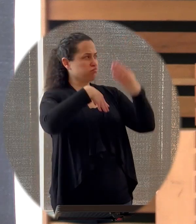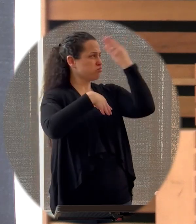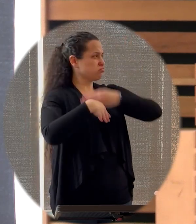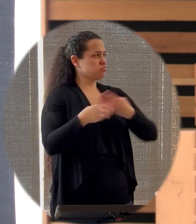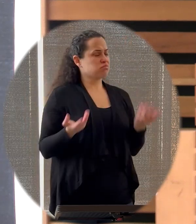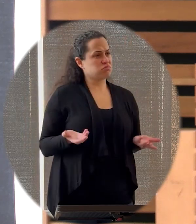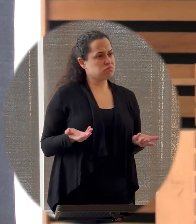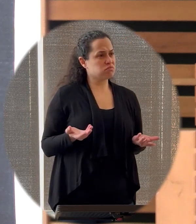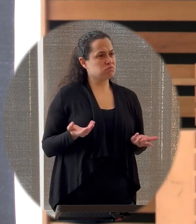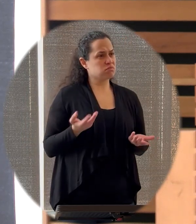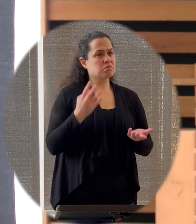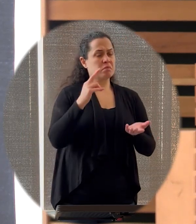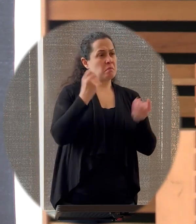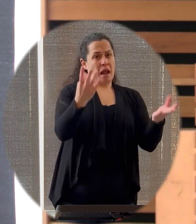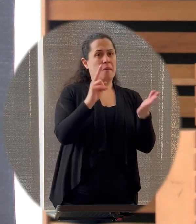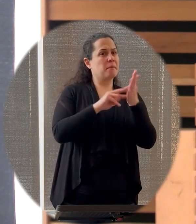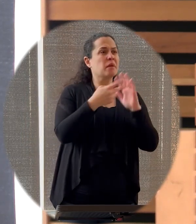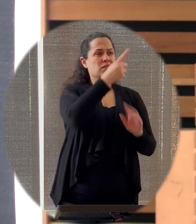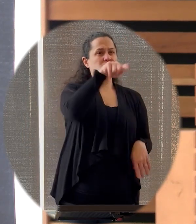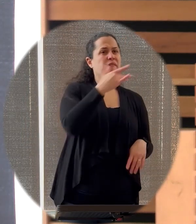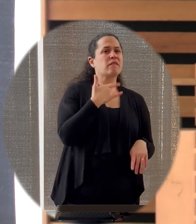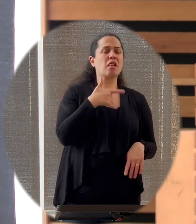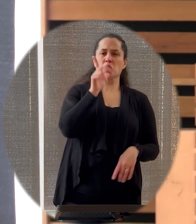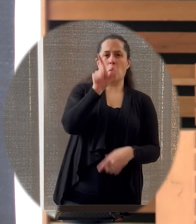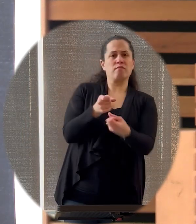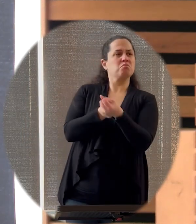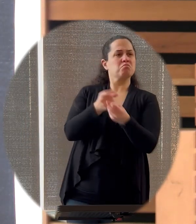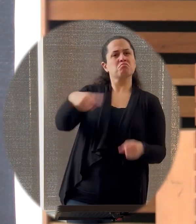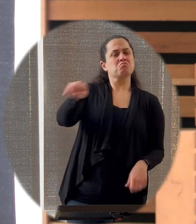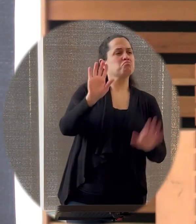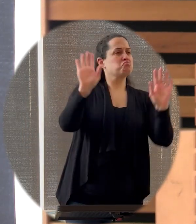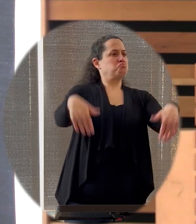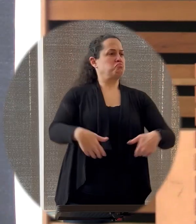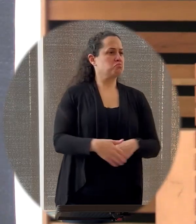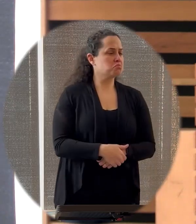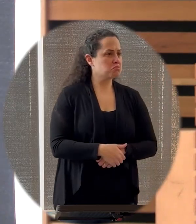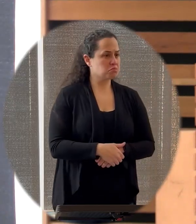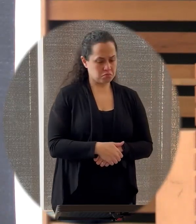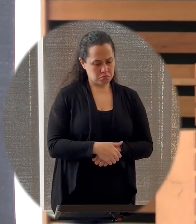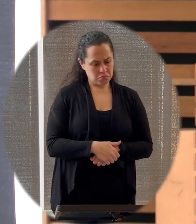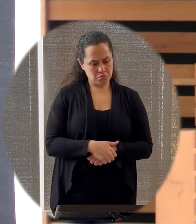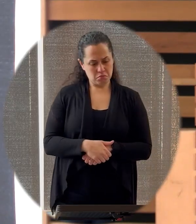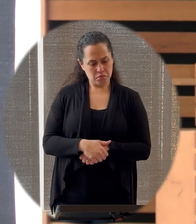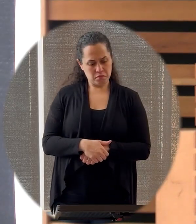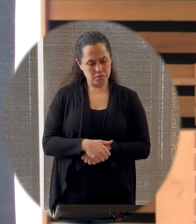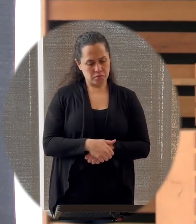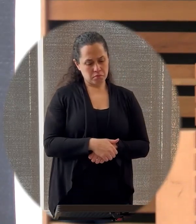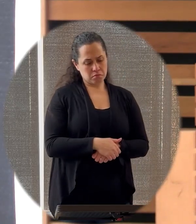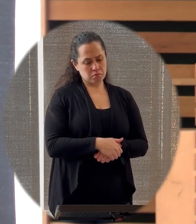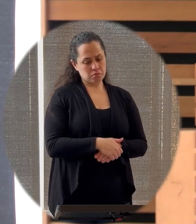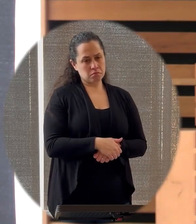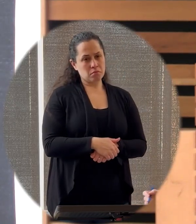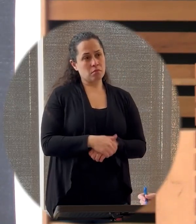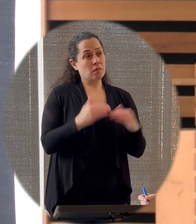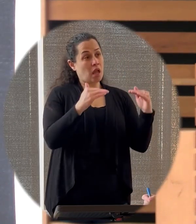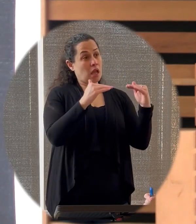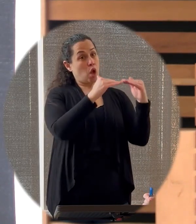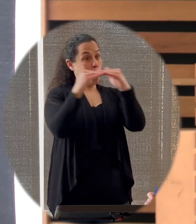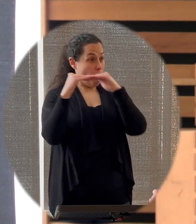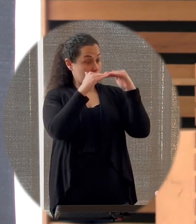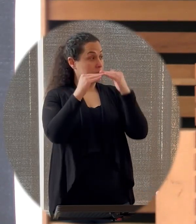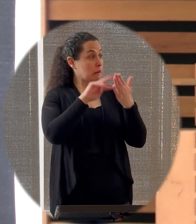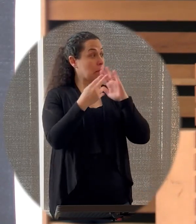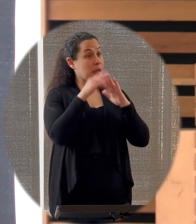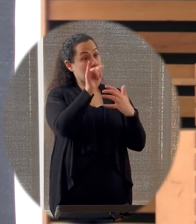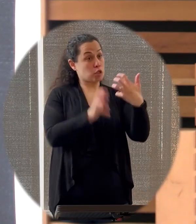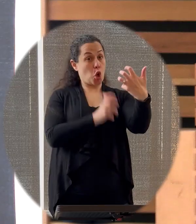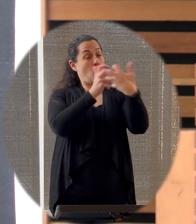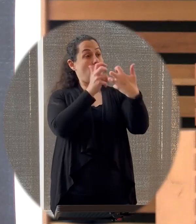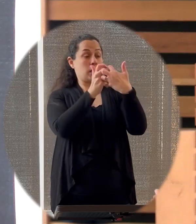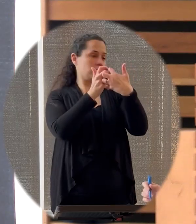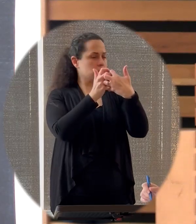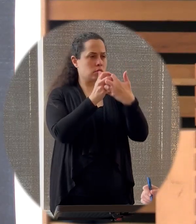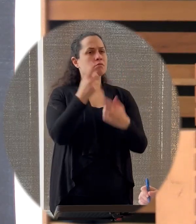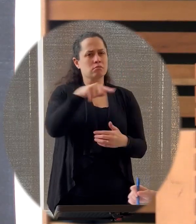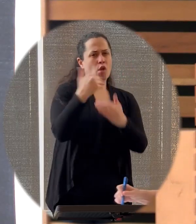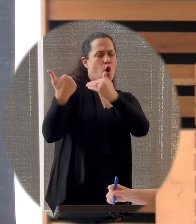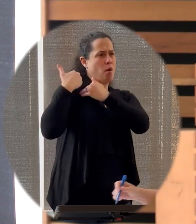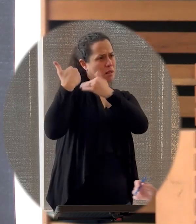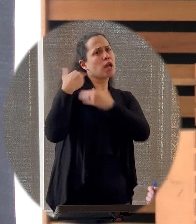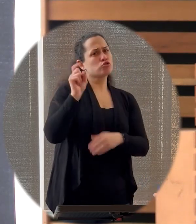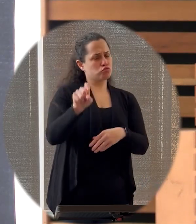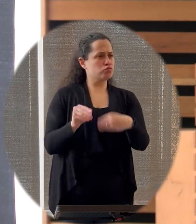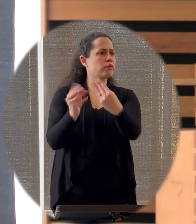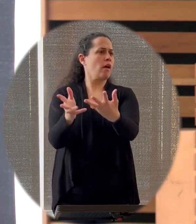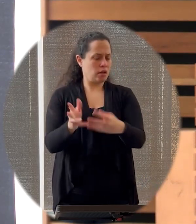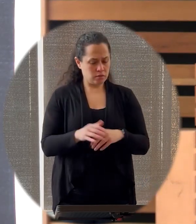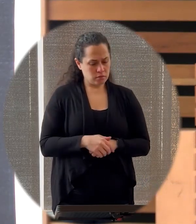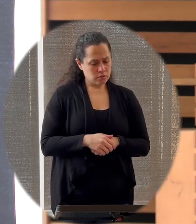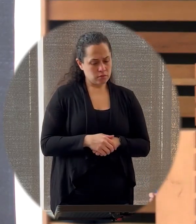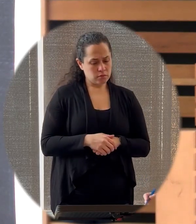never feel compelled to address. Equality is not an an accommodation. It is an obligation. In 2017,